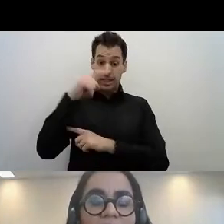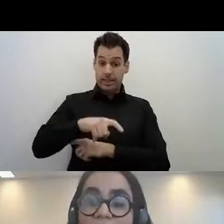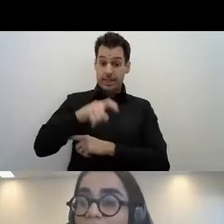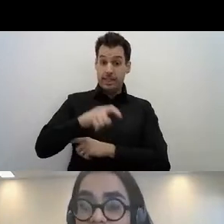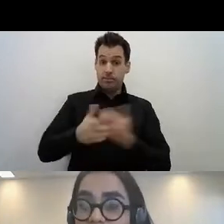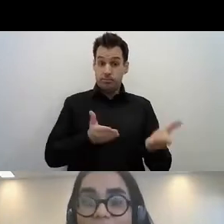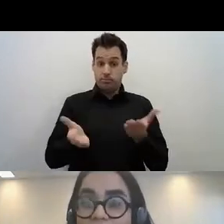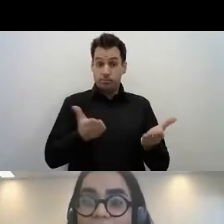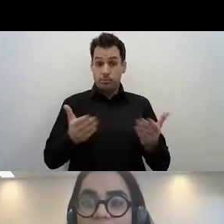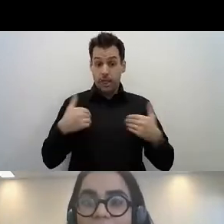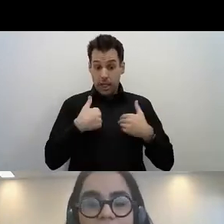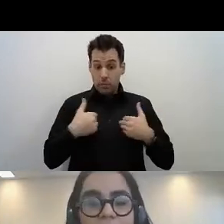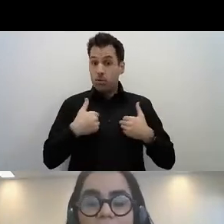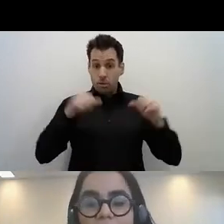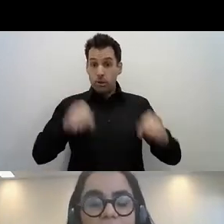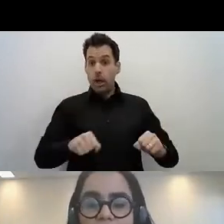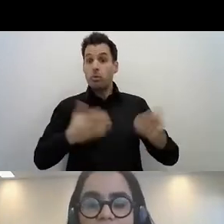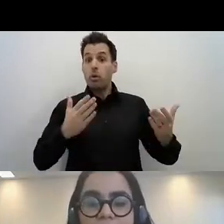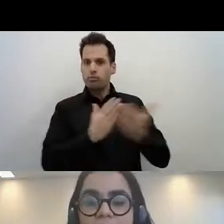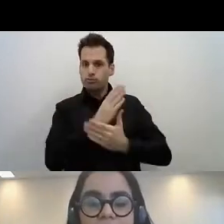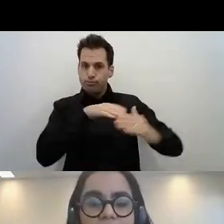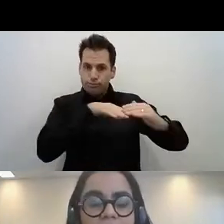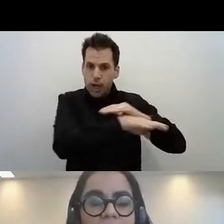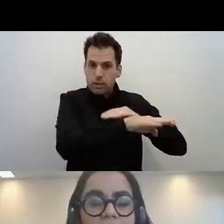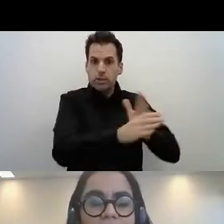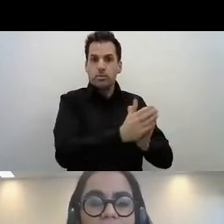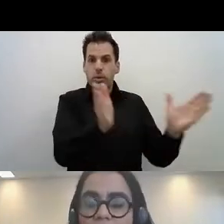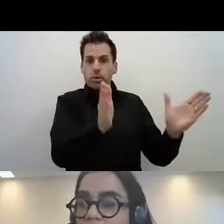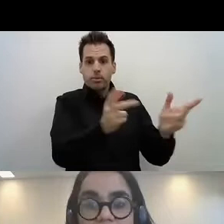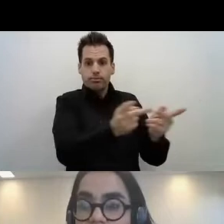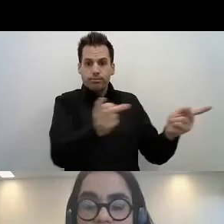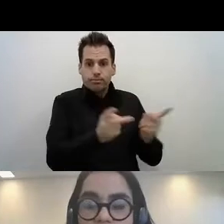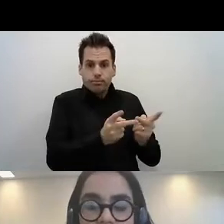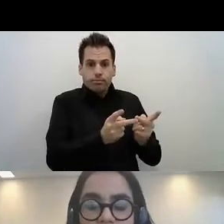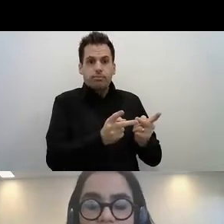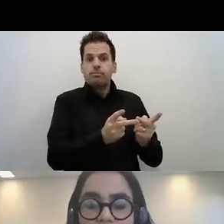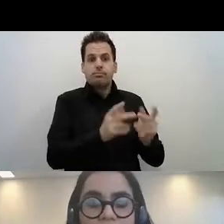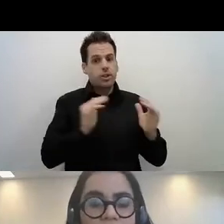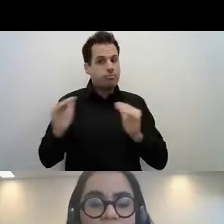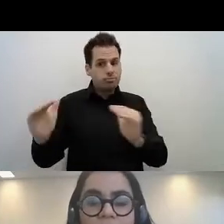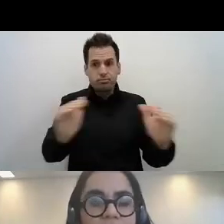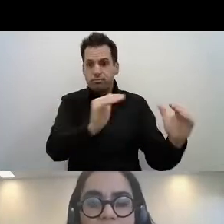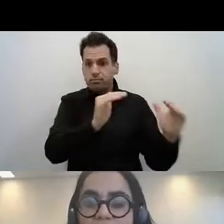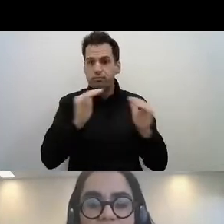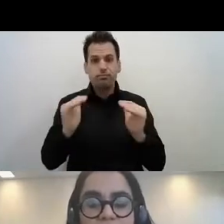have the right of access to public spaces on an equal level with others without experiencing